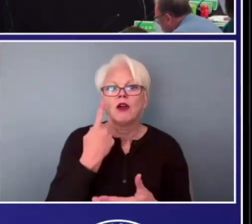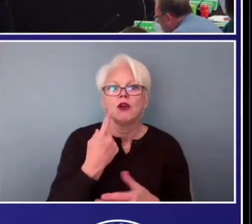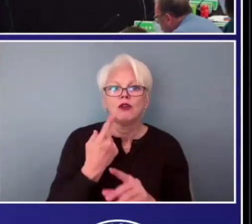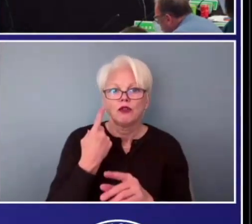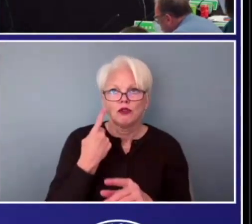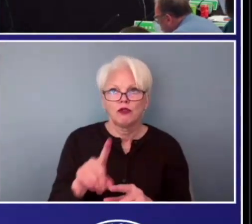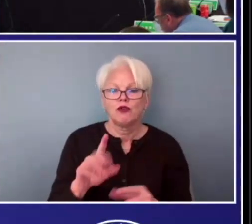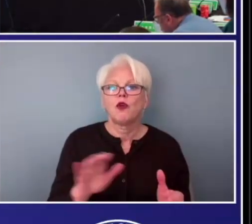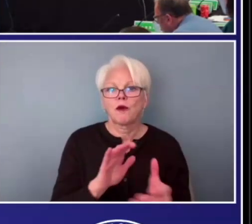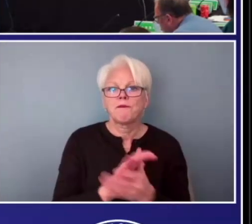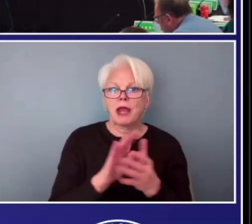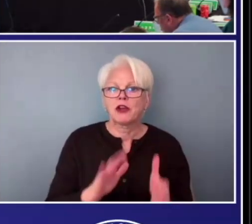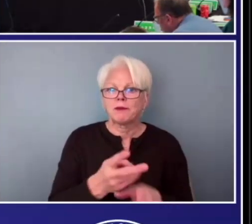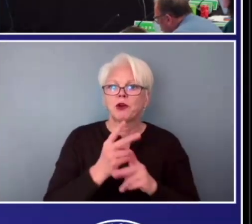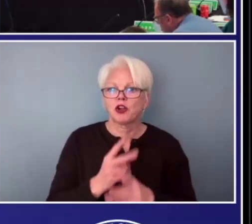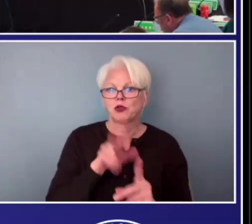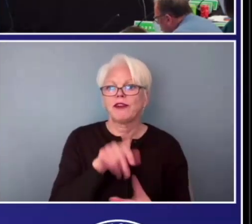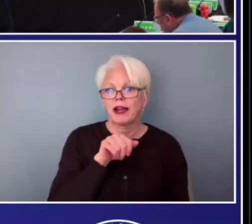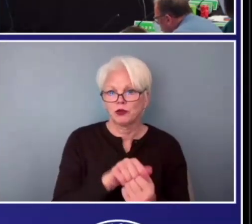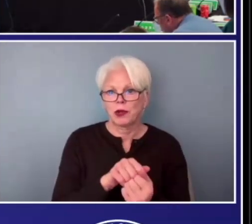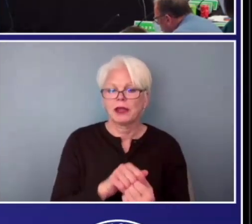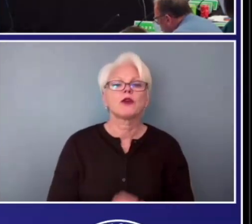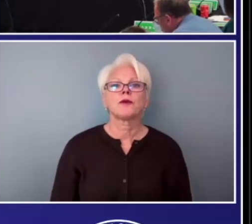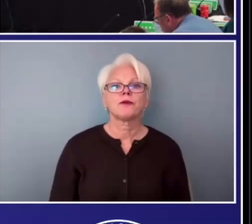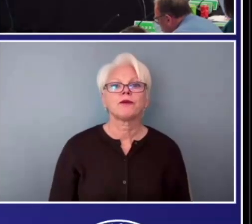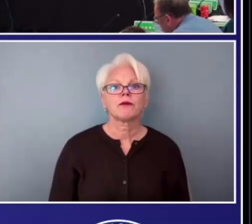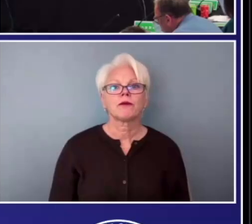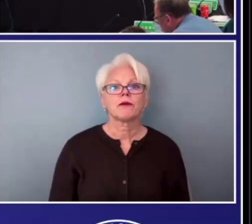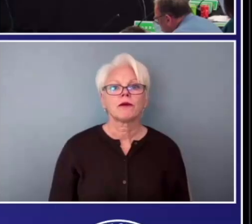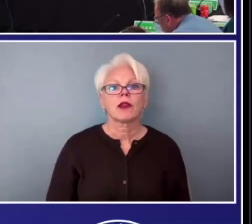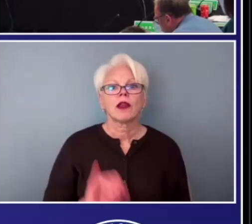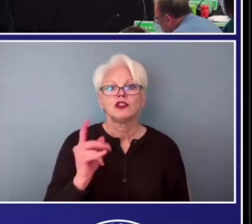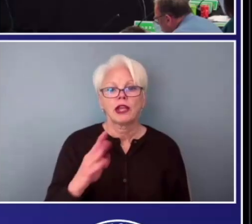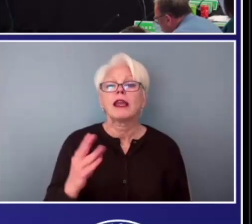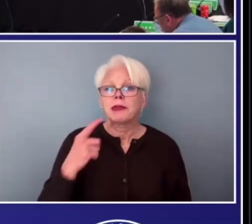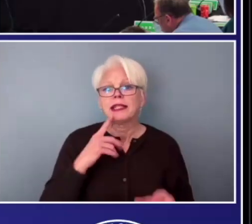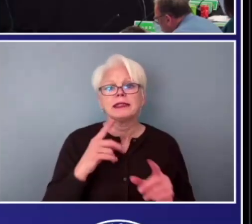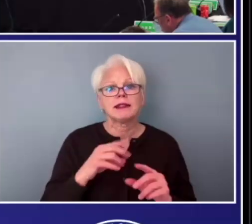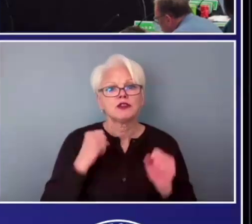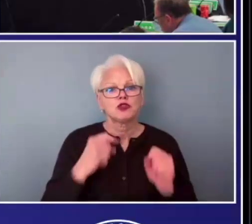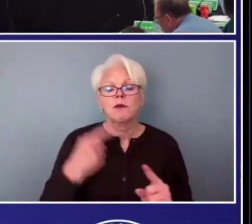together. And I think this is a very strong point for legal aid. You guys pointed this out.